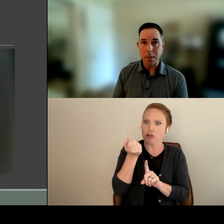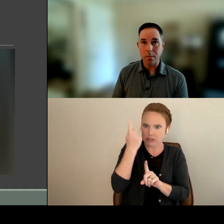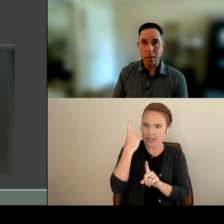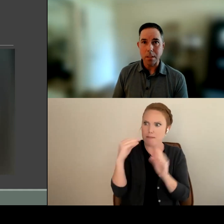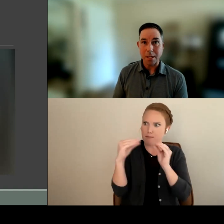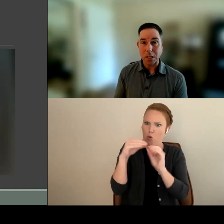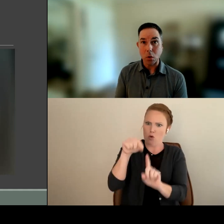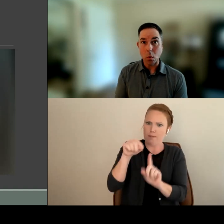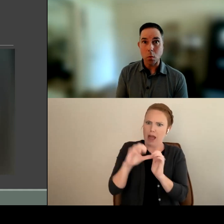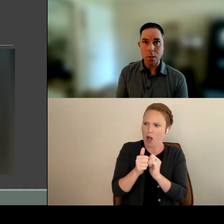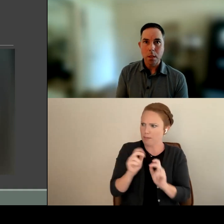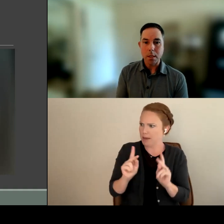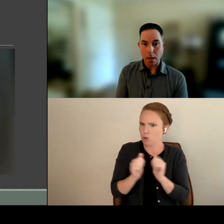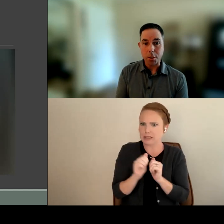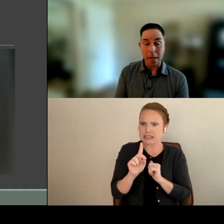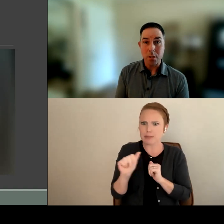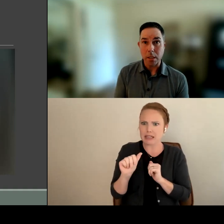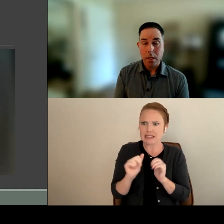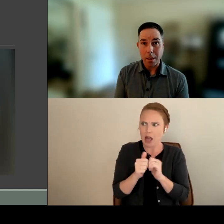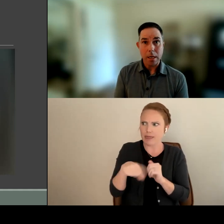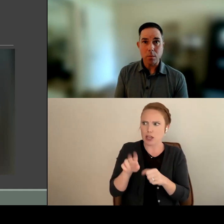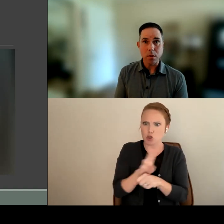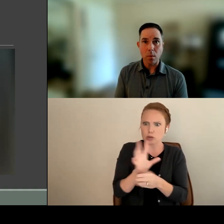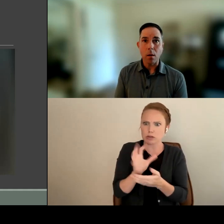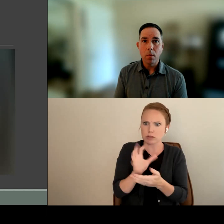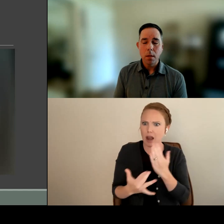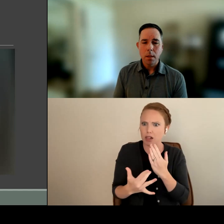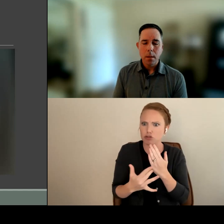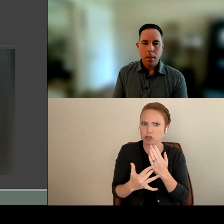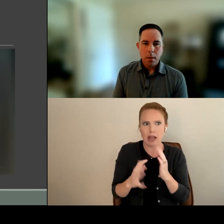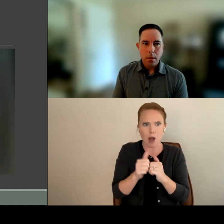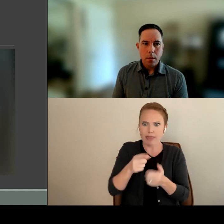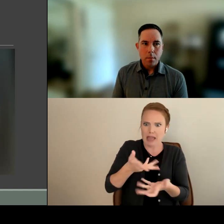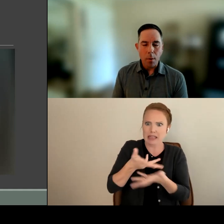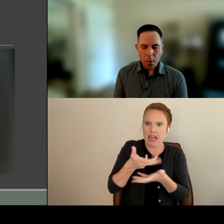with disabilities actually use technology, actually engage with the web.